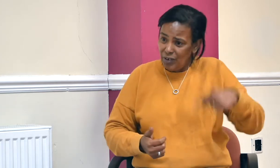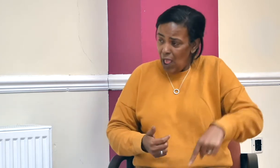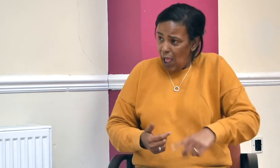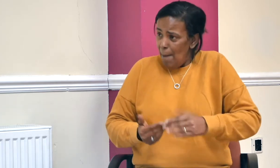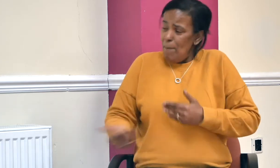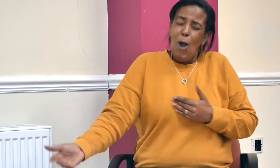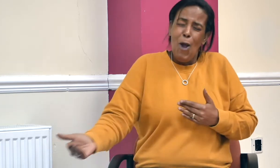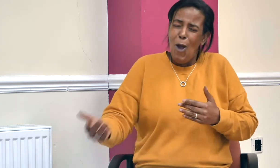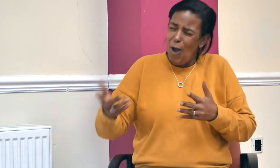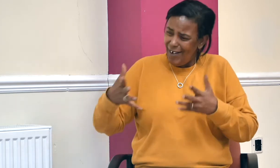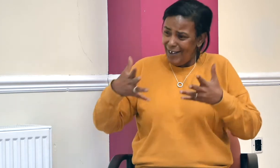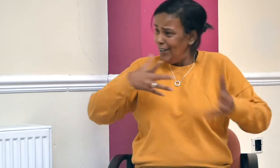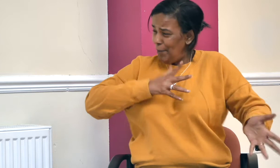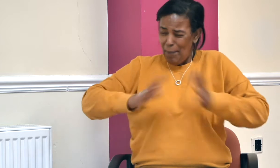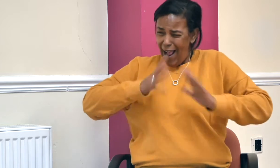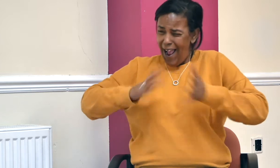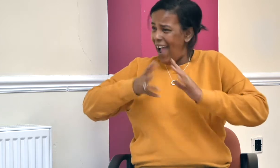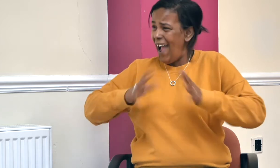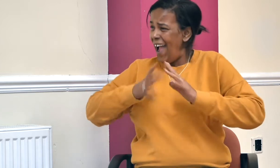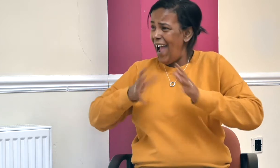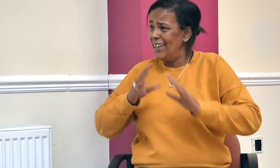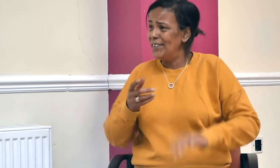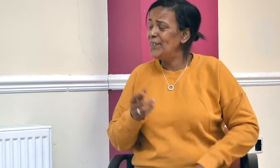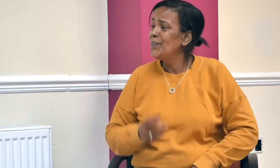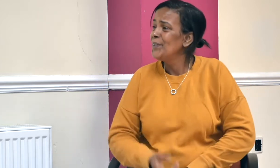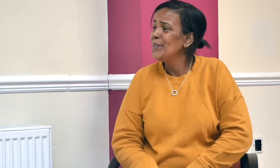I certainly couldn't keep up with people at the deaf club!